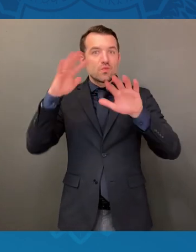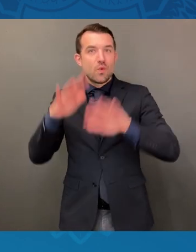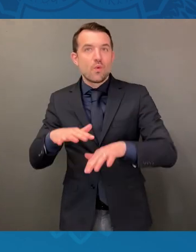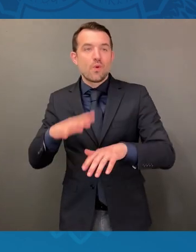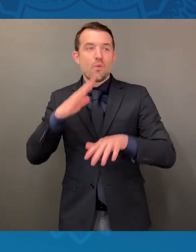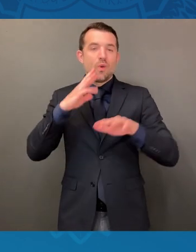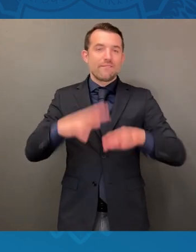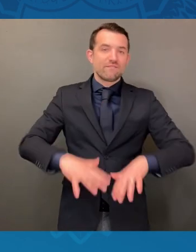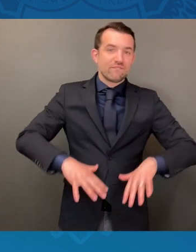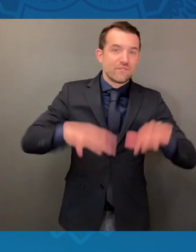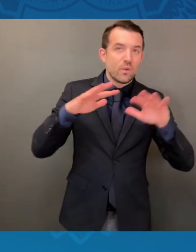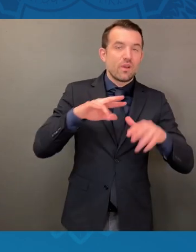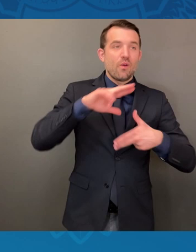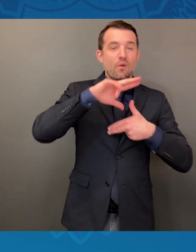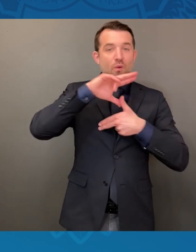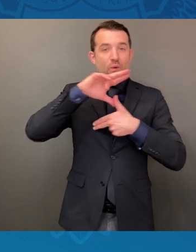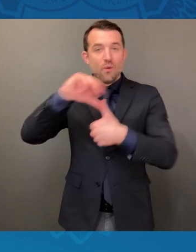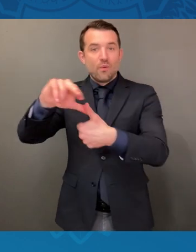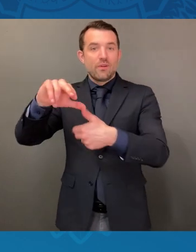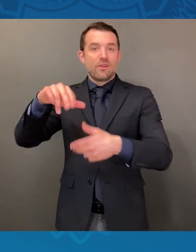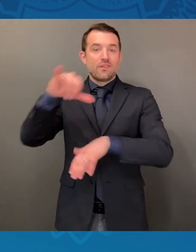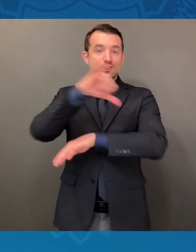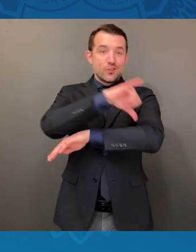to helping all communities to prepare.